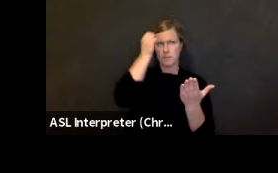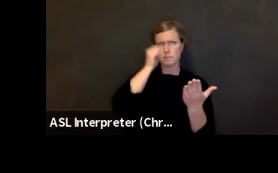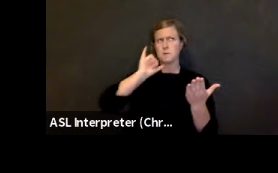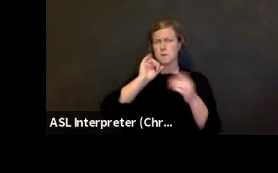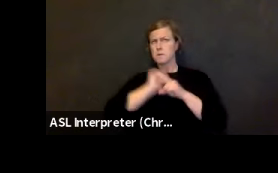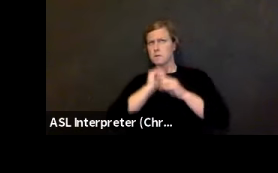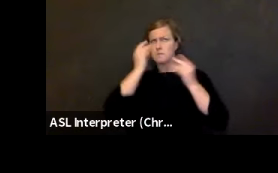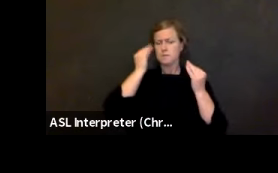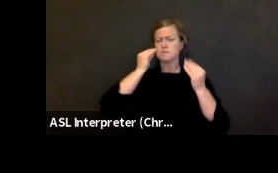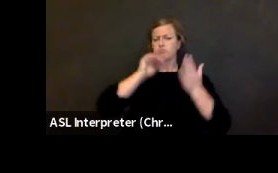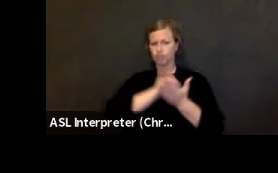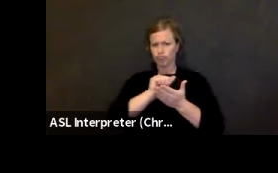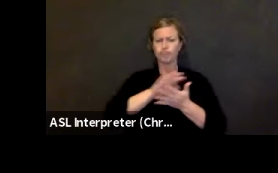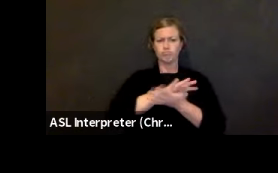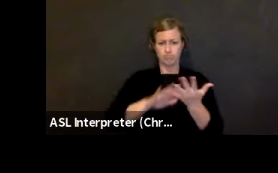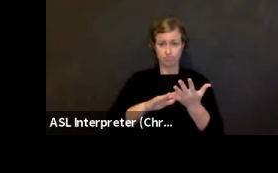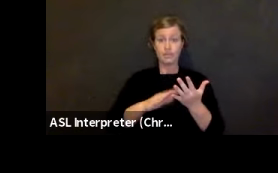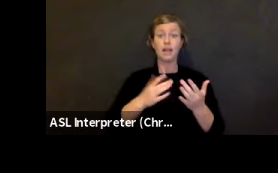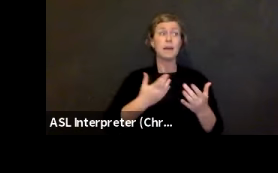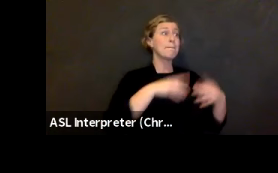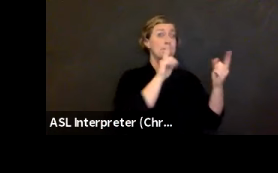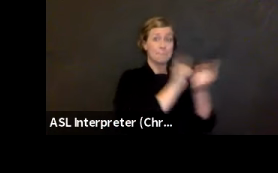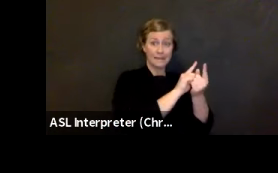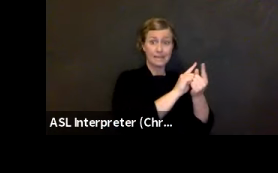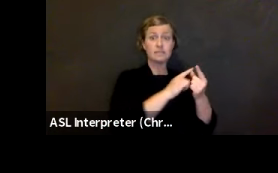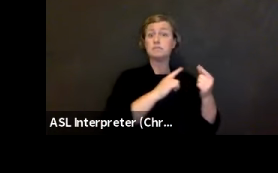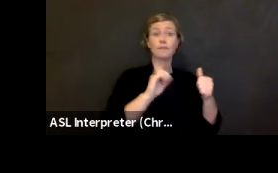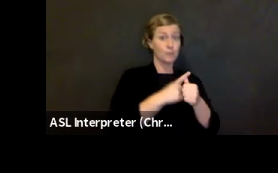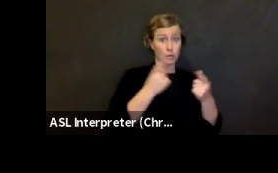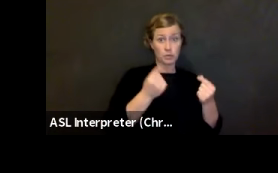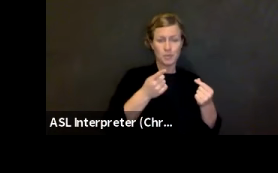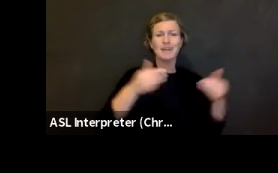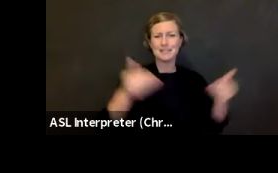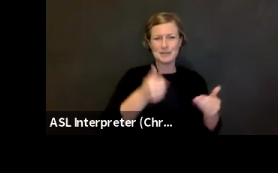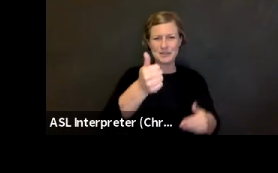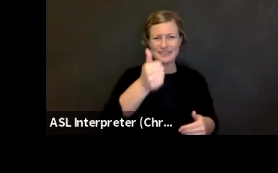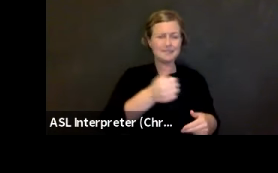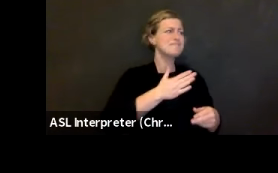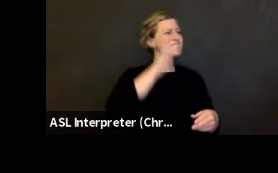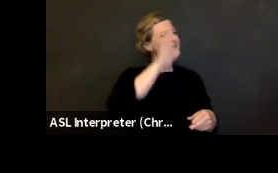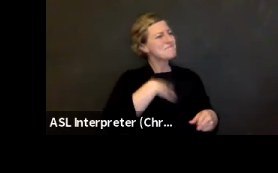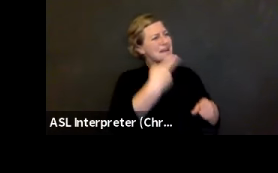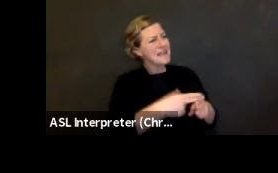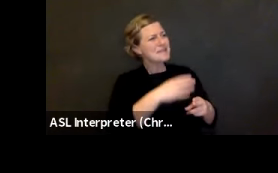So you should have those in your inbox and familiarize yourself with those before these